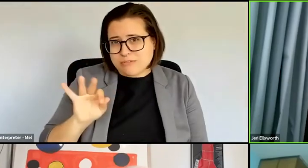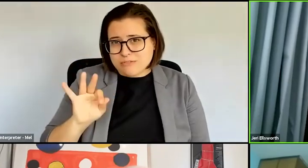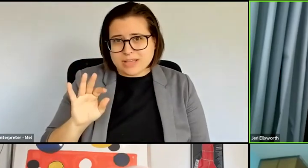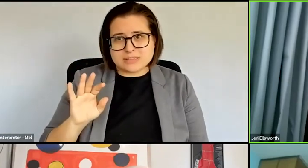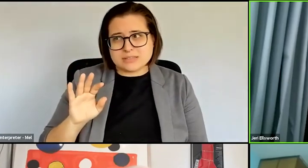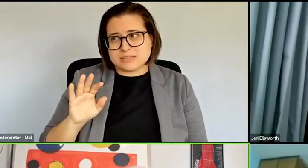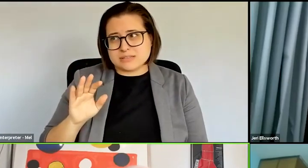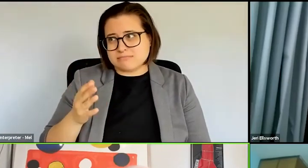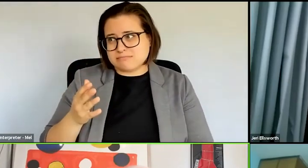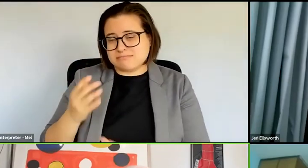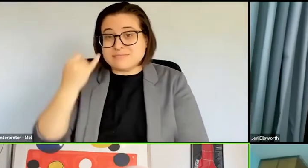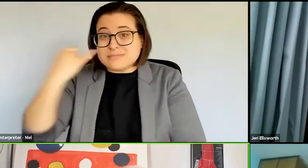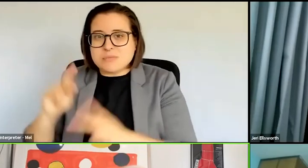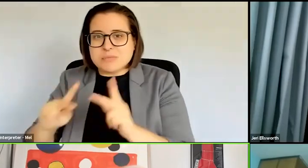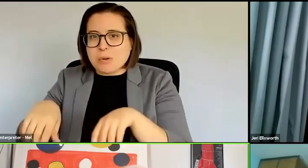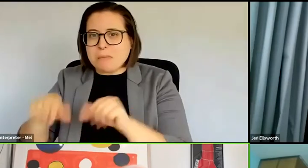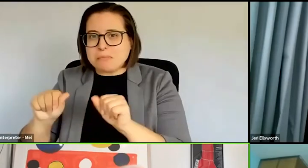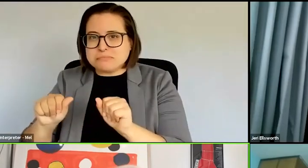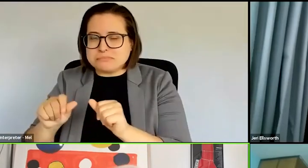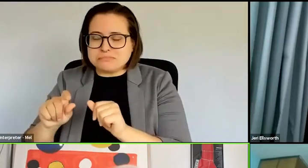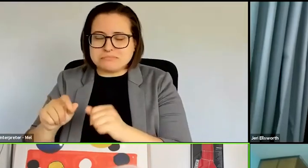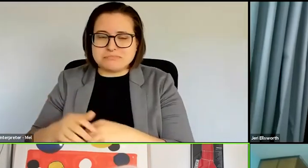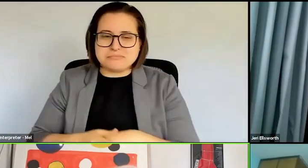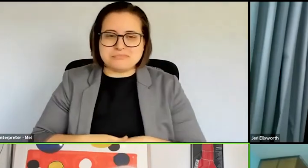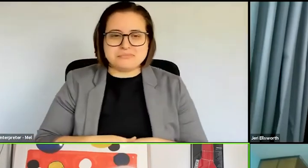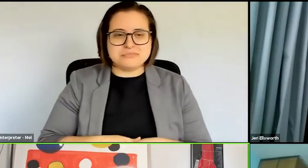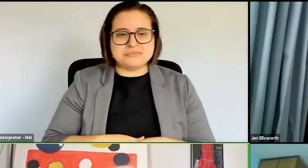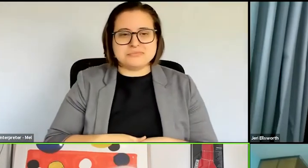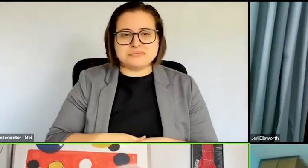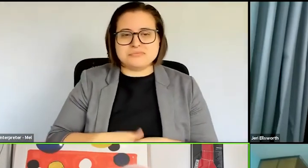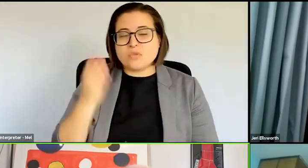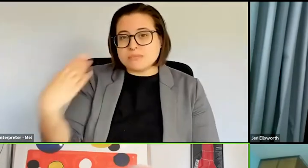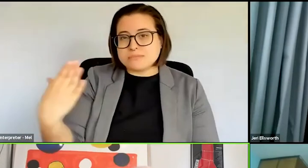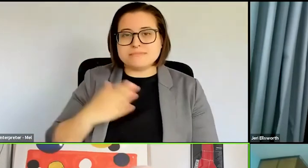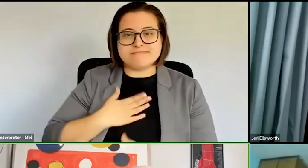Well and you know, one month programming my first digital equipment Corp